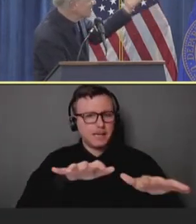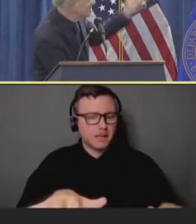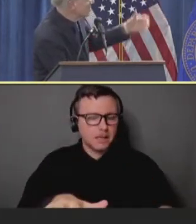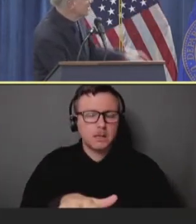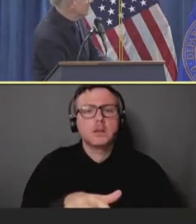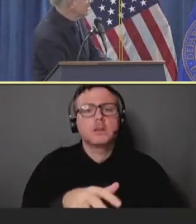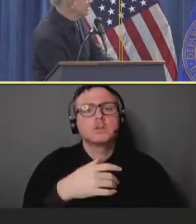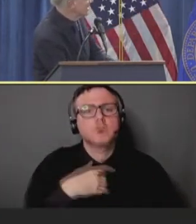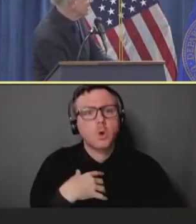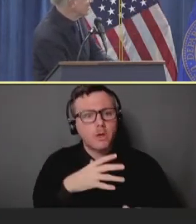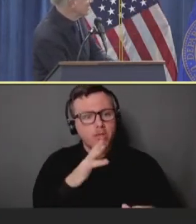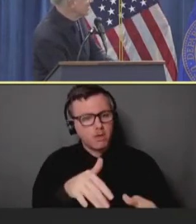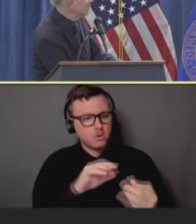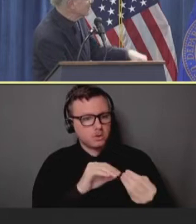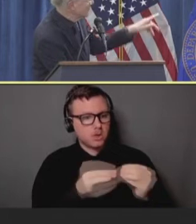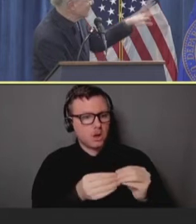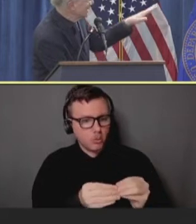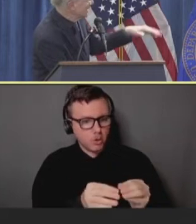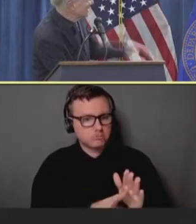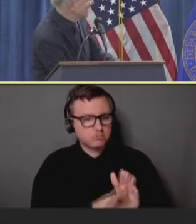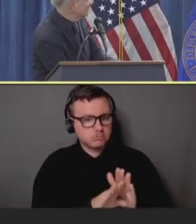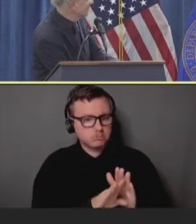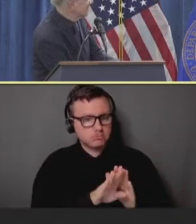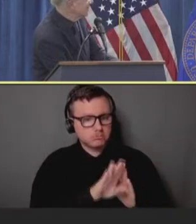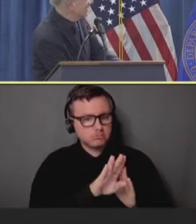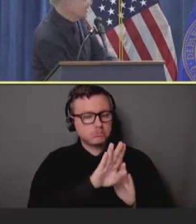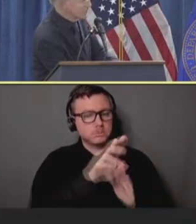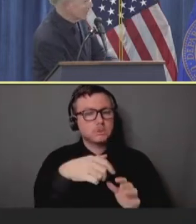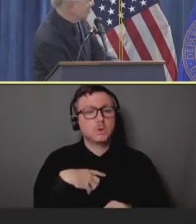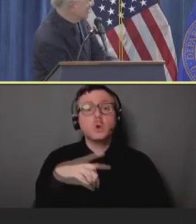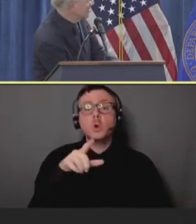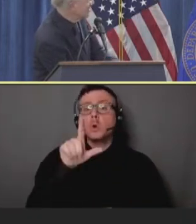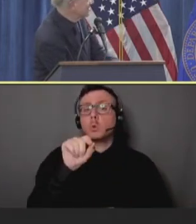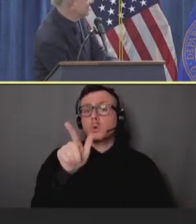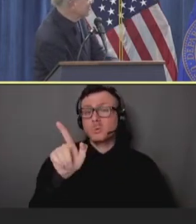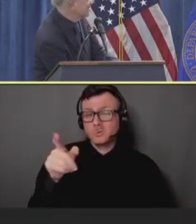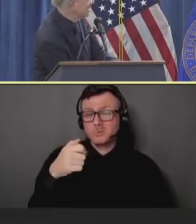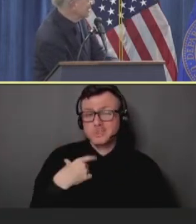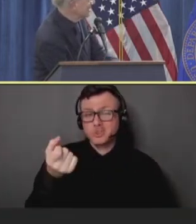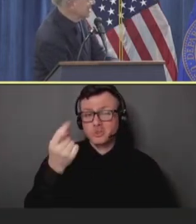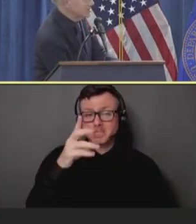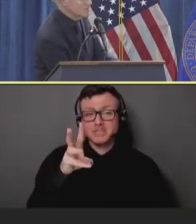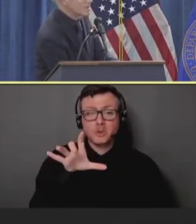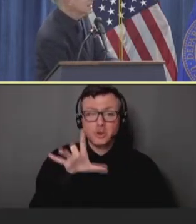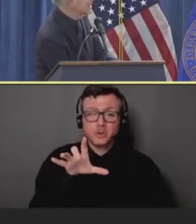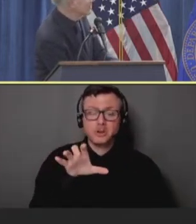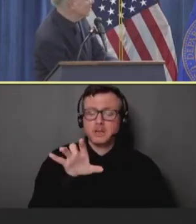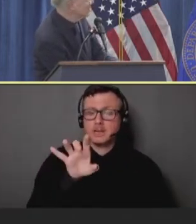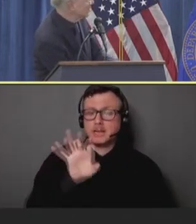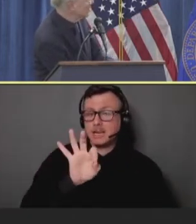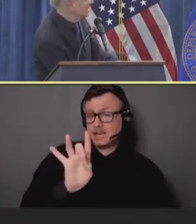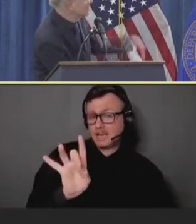So, by last year, we were at, in 2021, it's 698 cases in 24 countries.